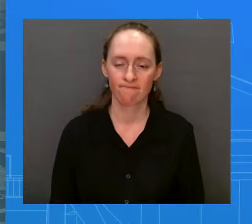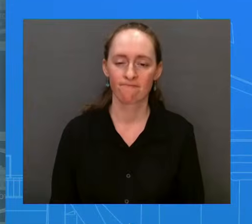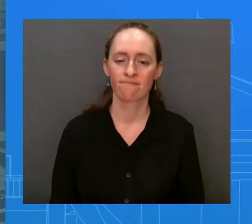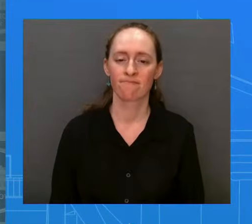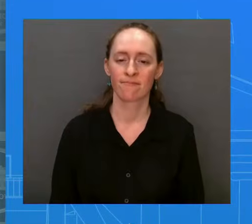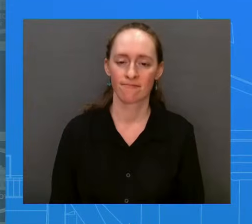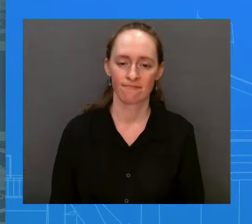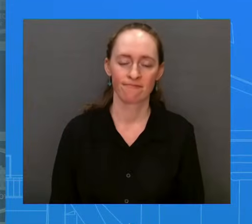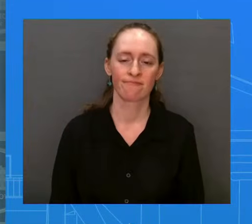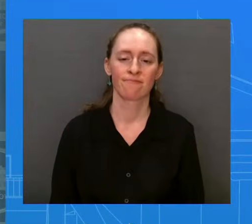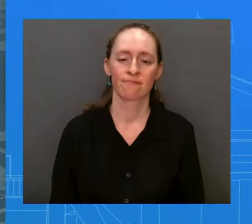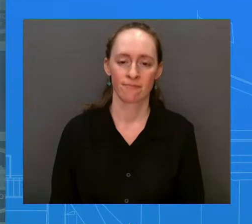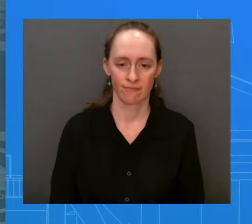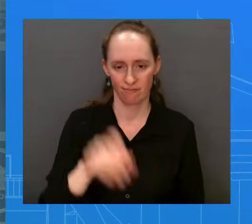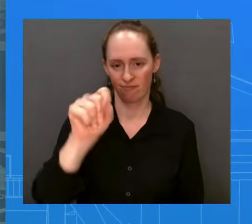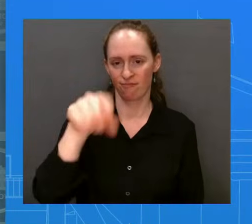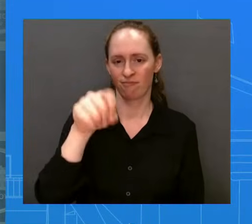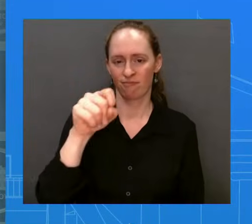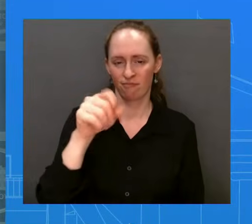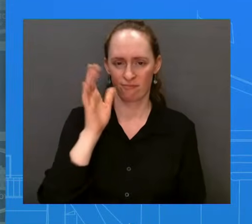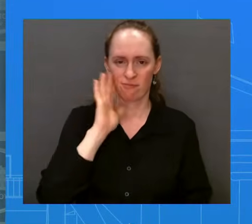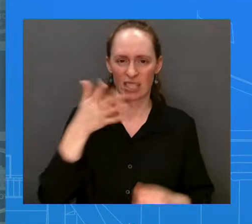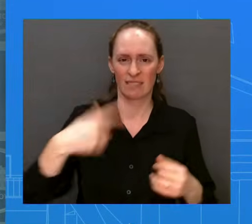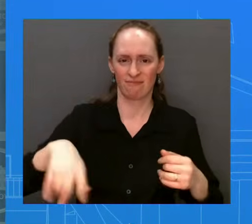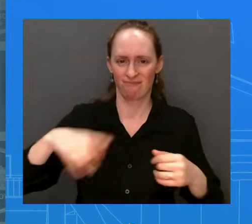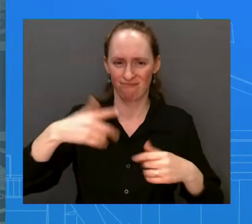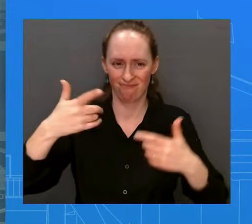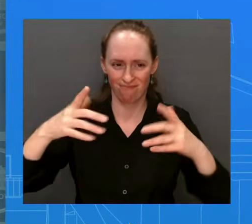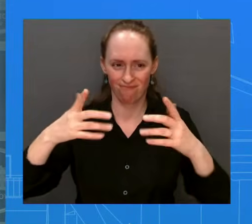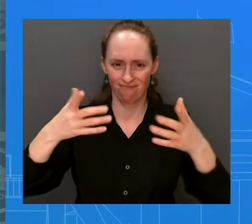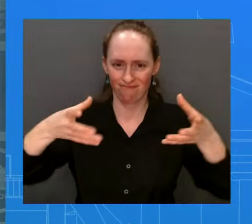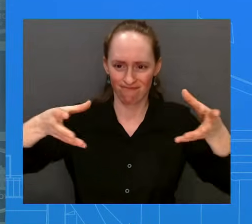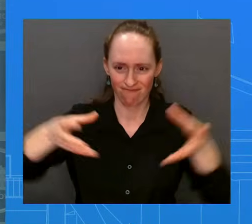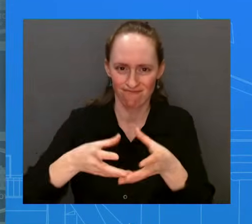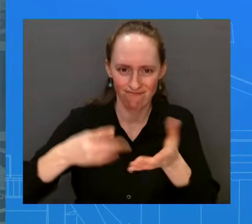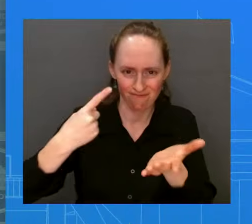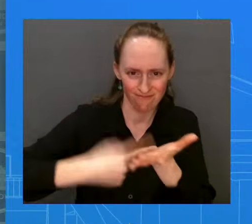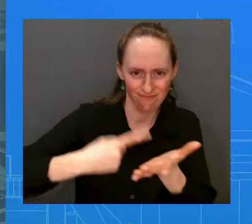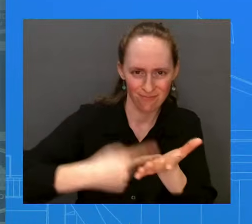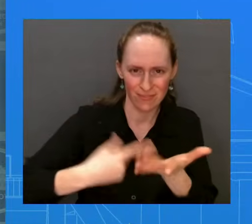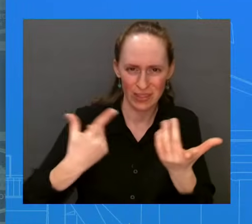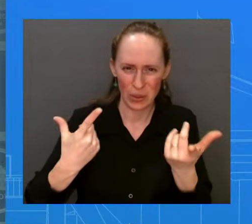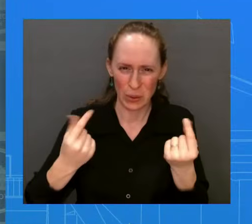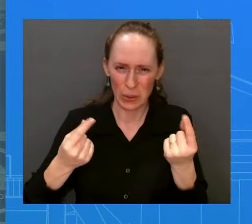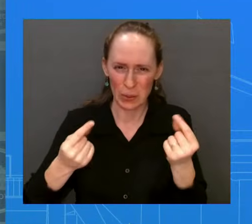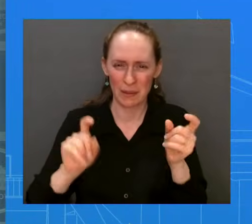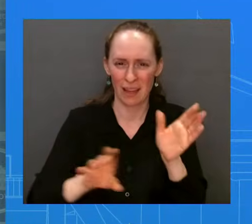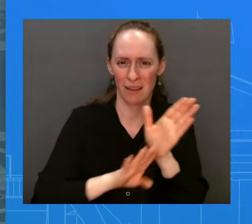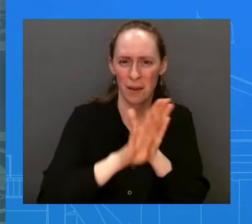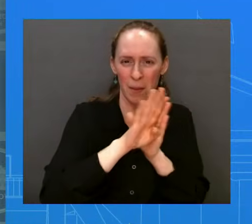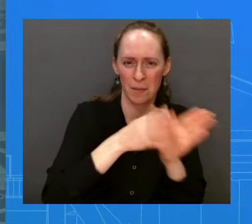and whether or not there needs to be any policy changes going forward. Ms. Jean-Pierre: Go ahead, Phil. The Press: Thanks, John.